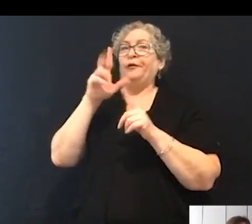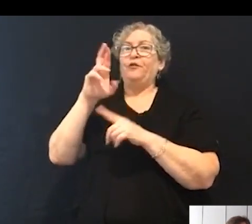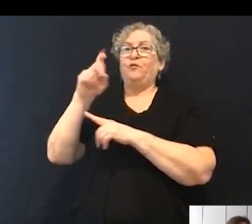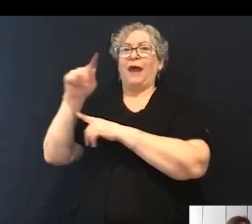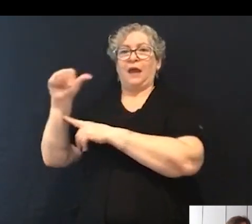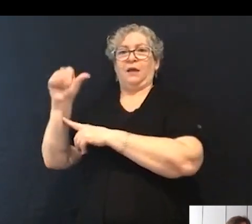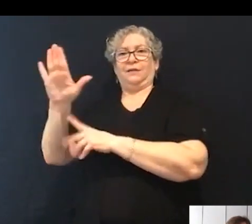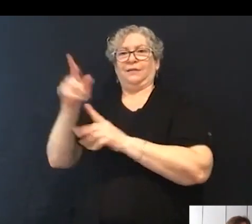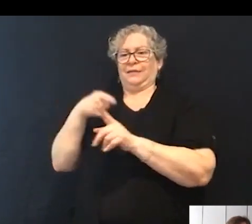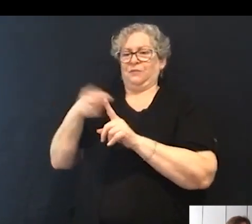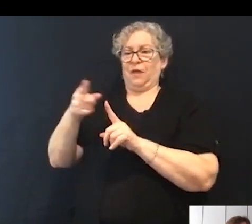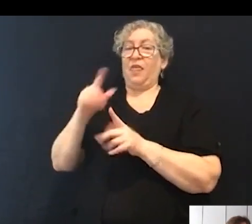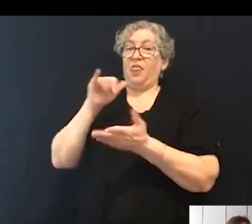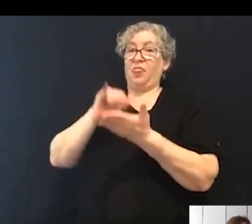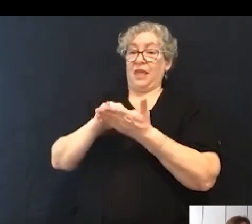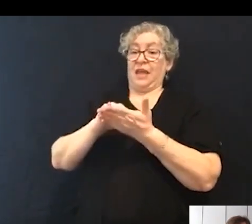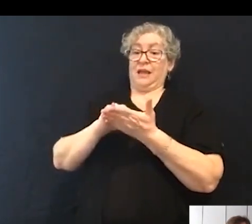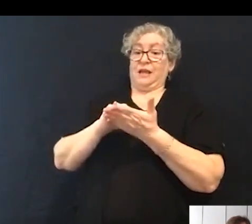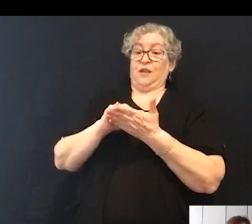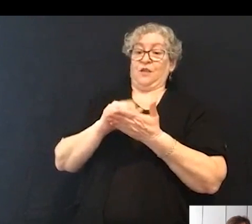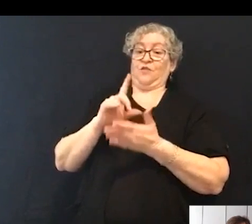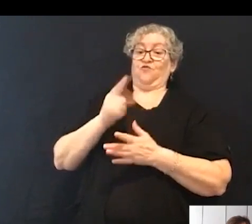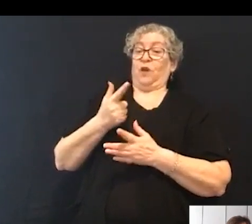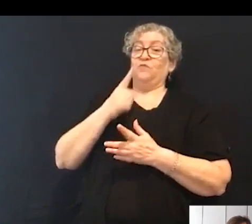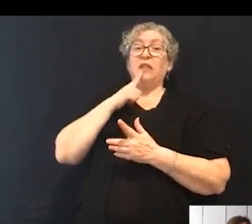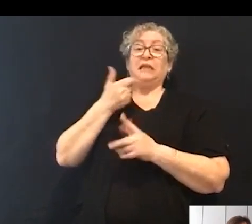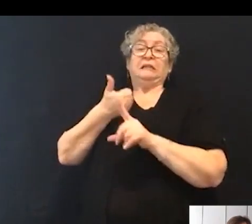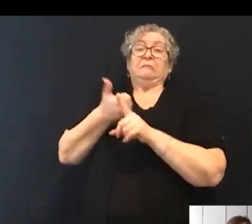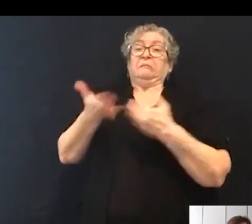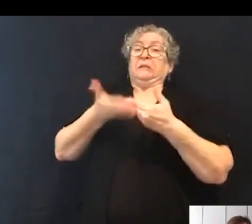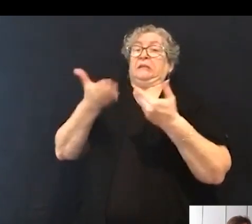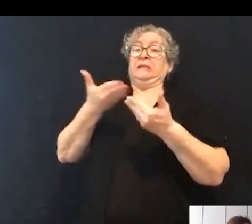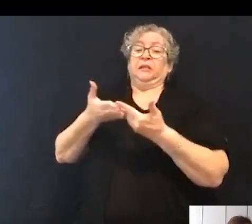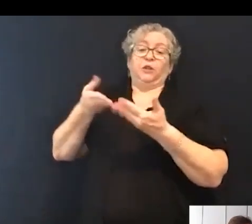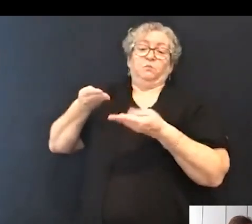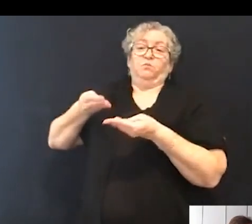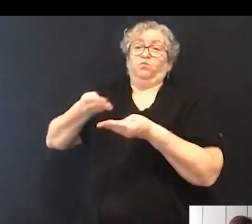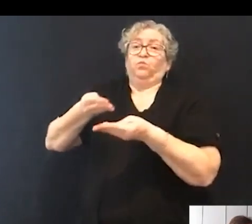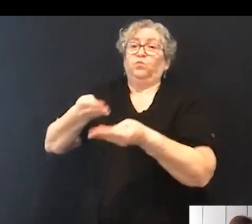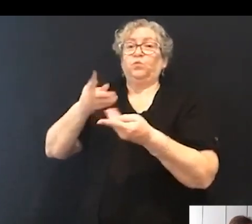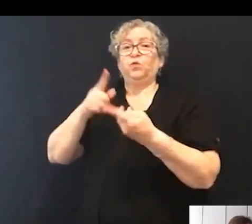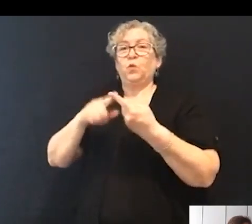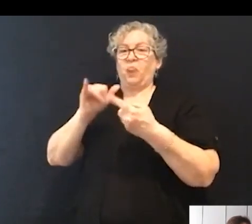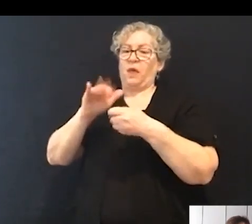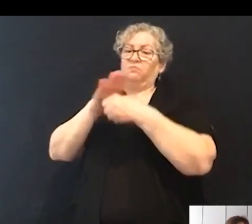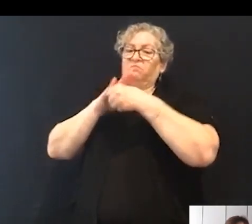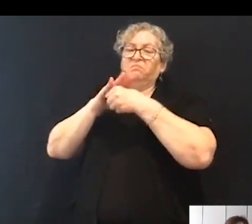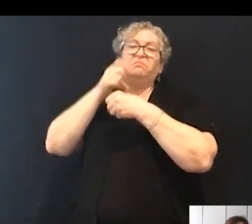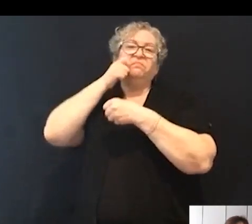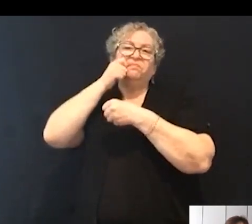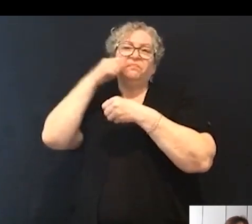is a drug that distributes readily to affected tissues in the eye.